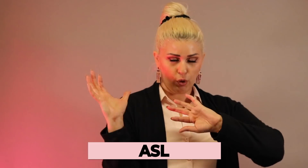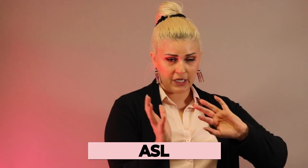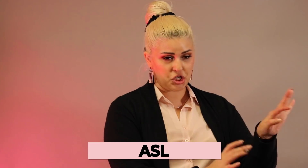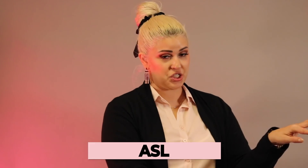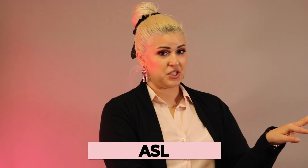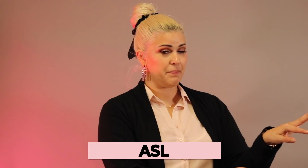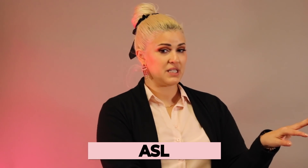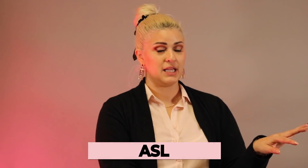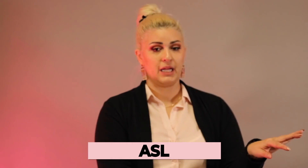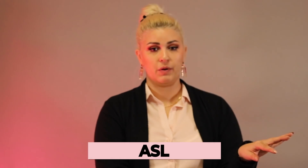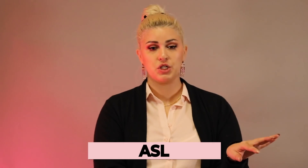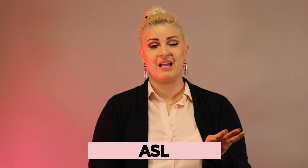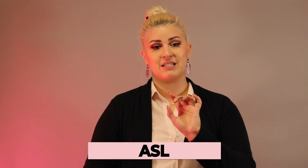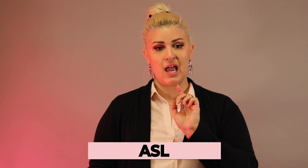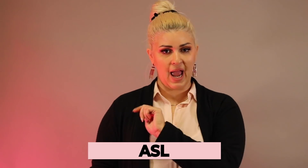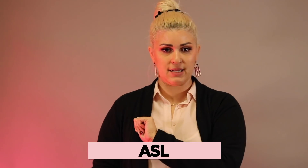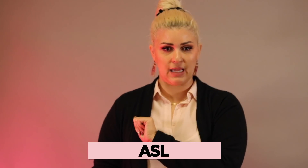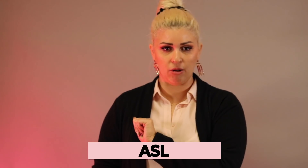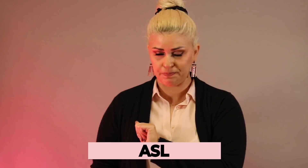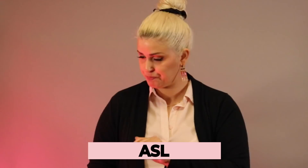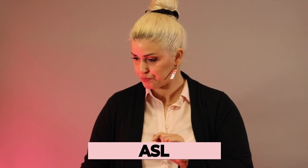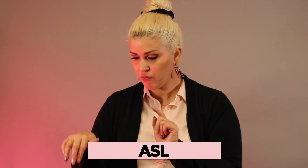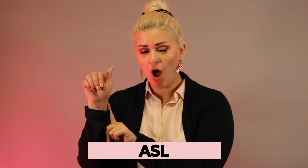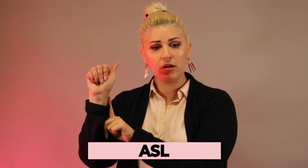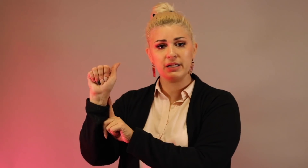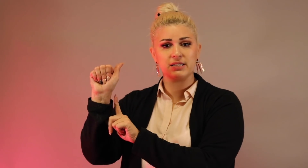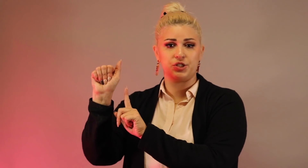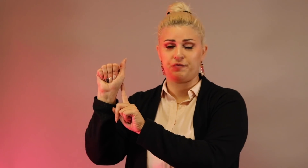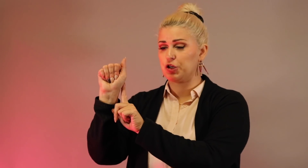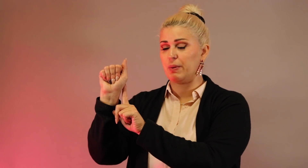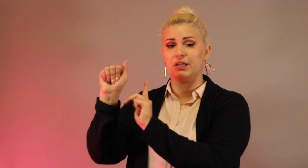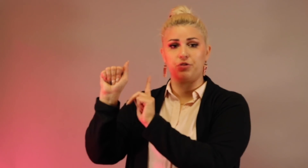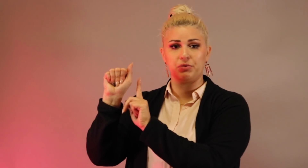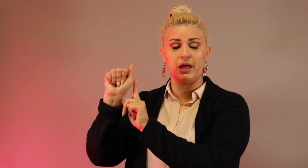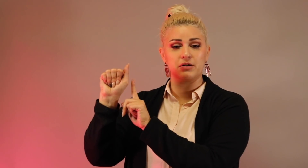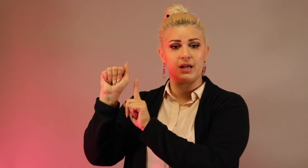We're gonna just skip sign language and say ASL. All it is is your finger spelling the three letters